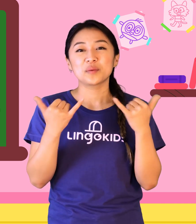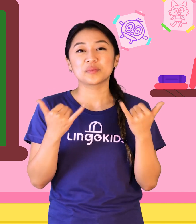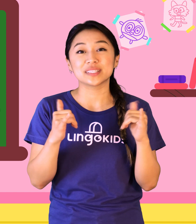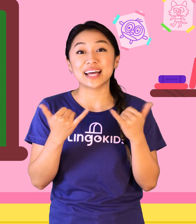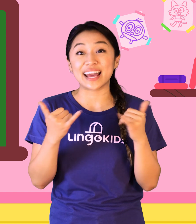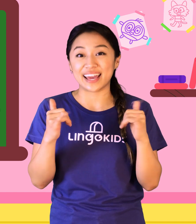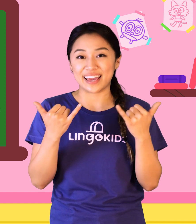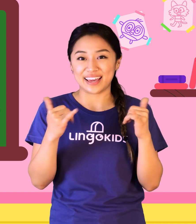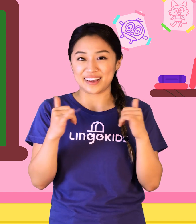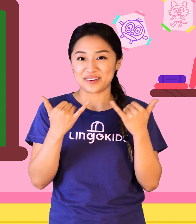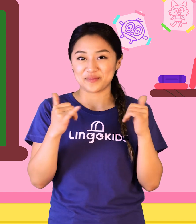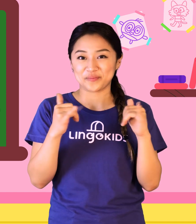play.